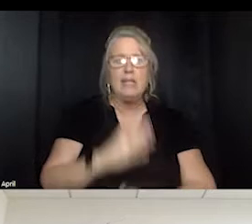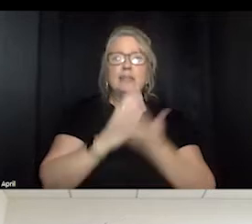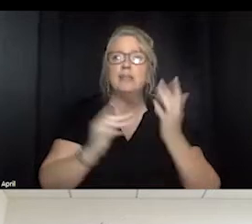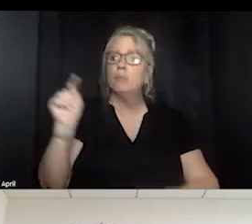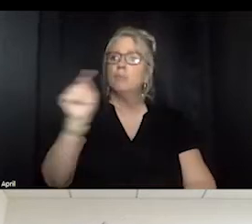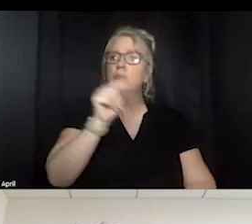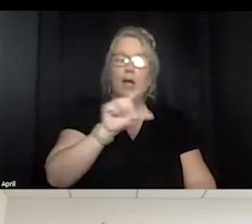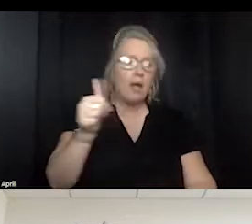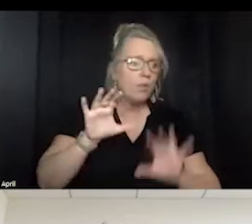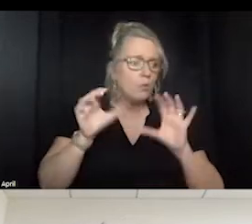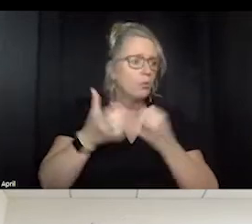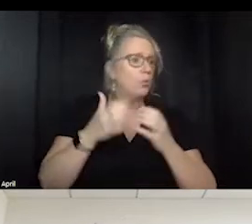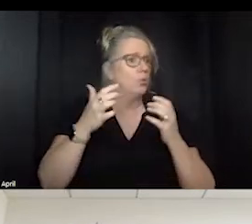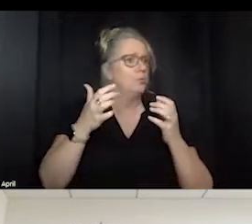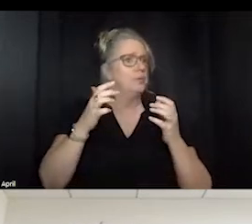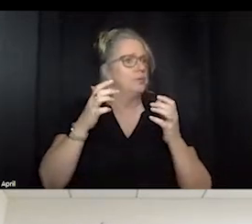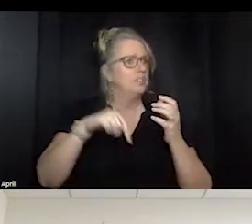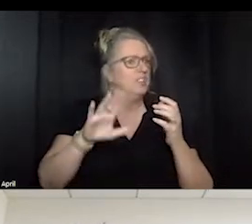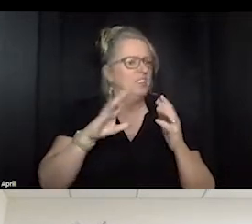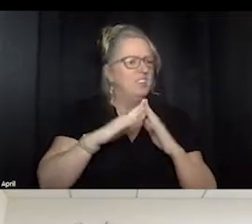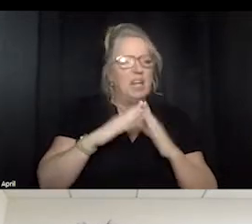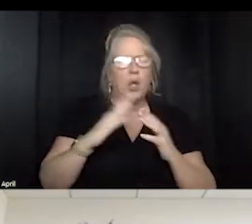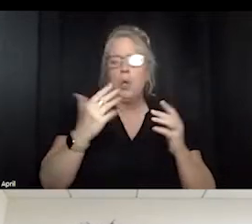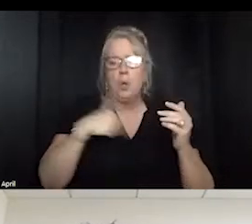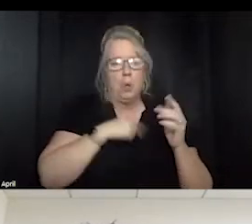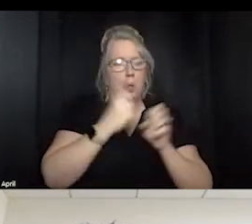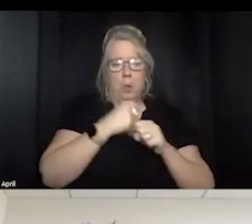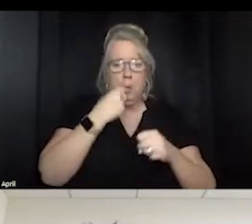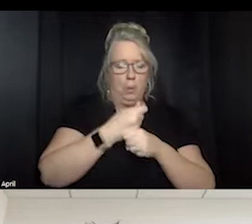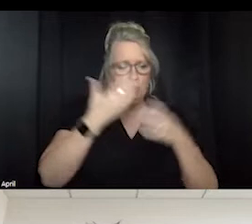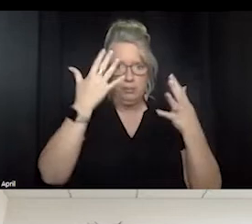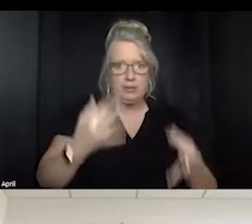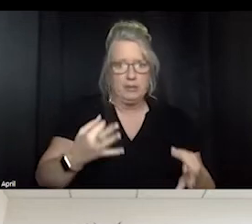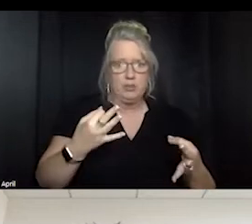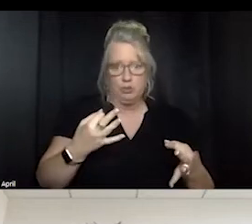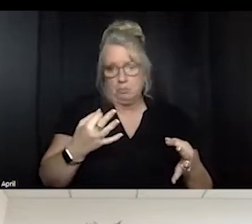THIS AROUND TOWN. ONE OF THE THINGS, WE MADE THIS DECISION, EVERYBODY DOES IT FOR DIFFERENT REASONS.